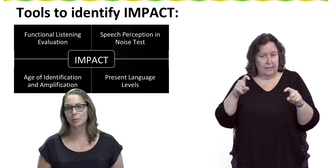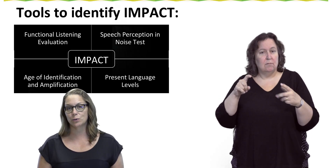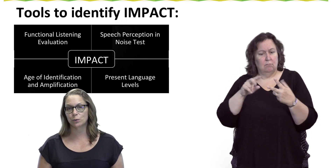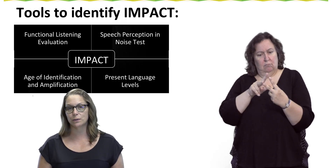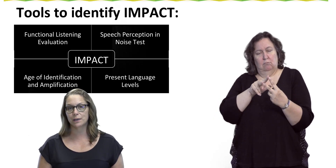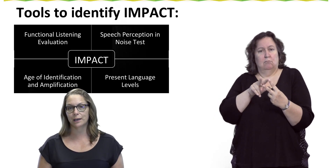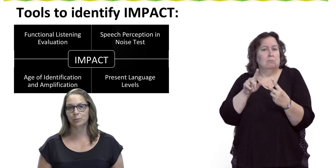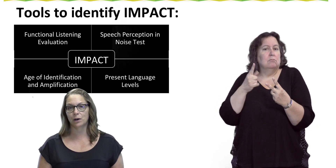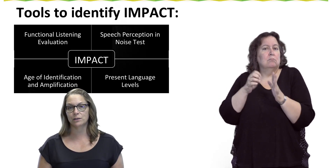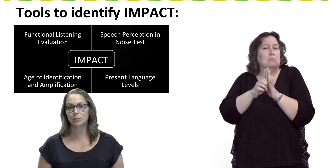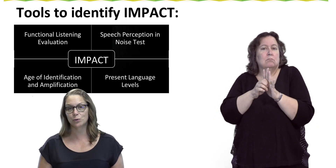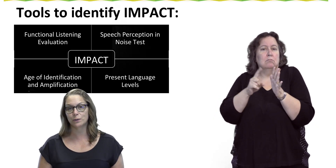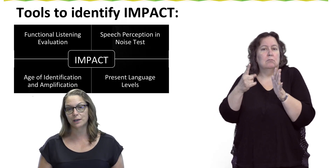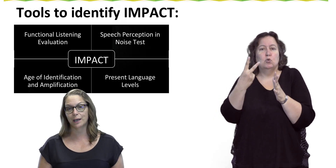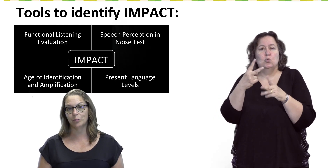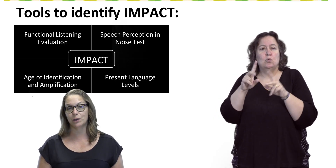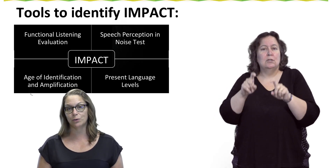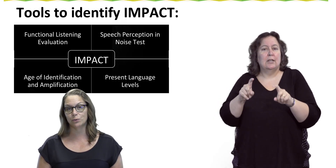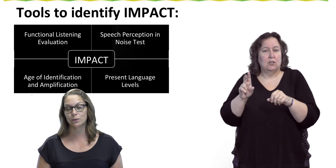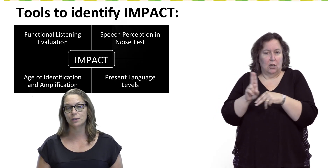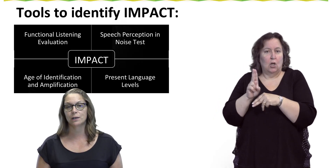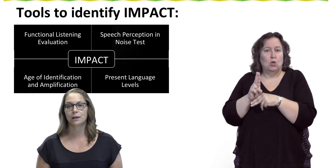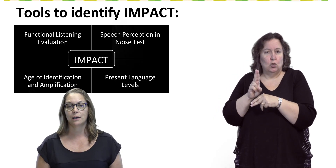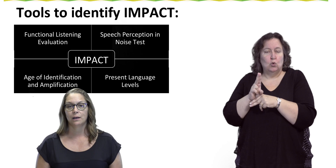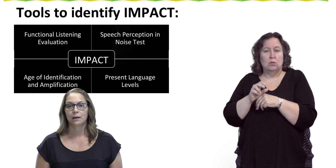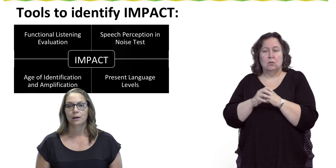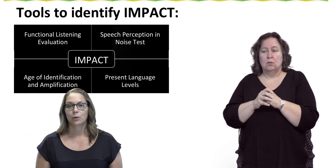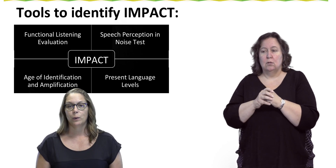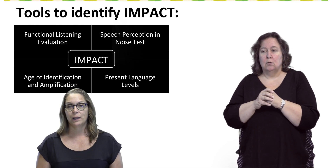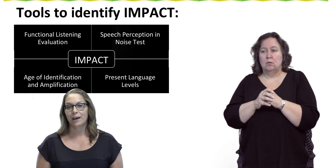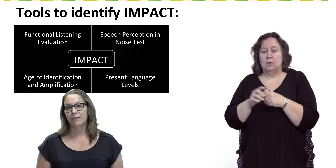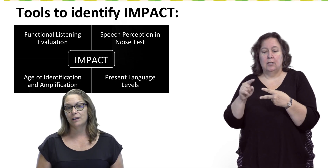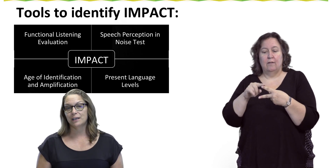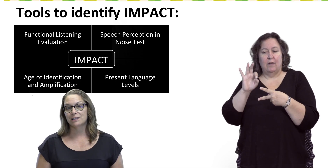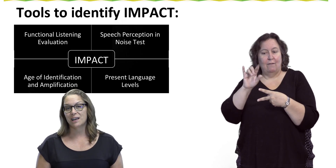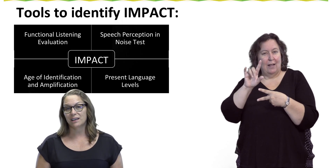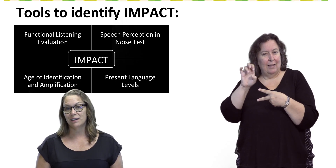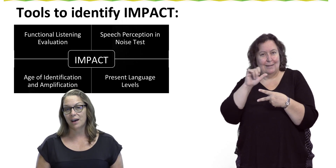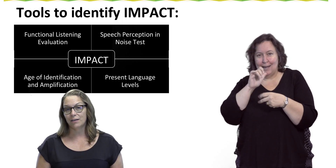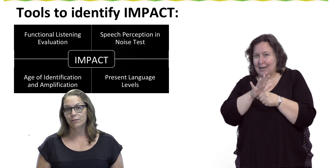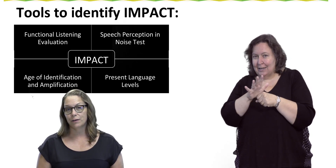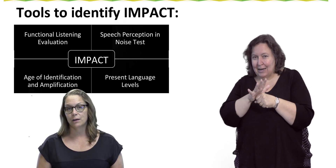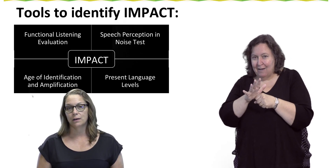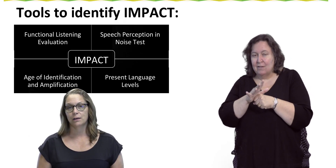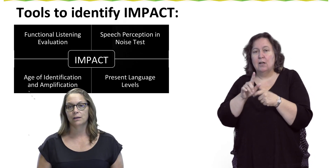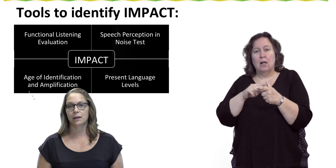are some tools that can be used. When the FLE is not enough,